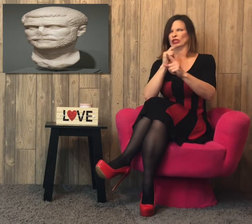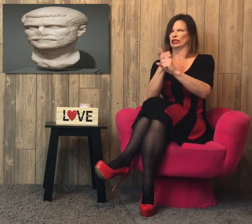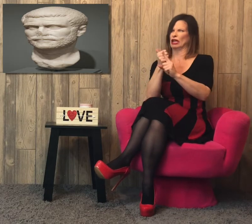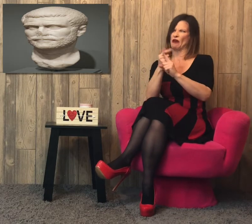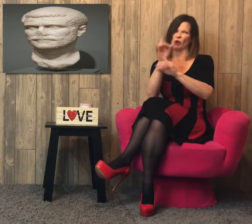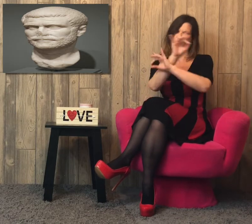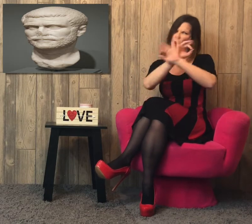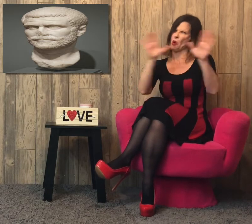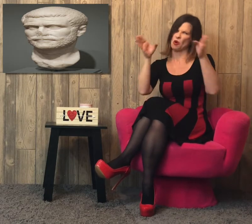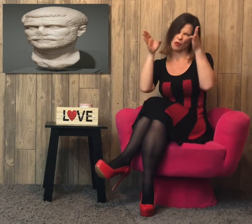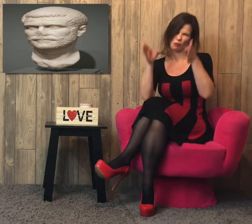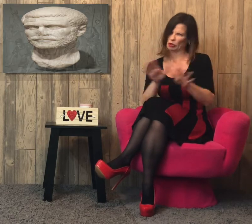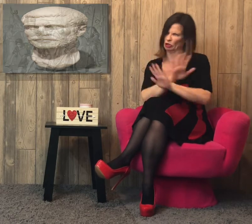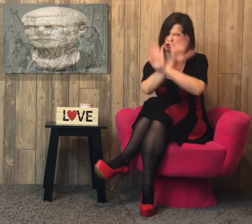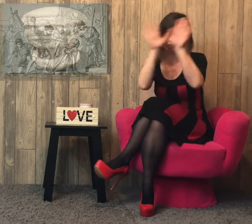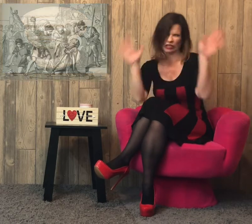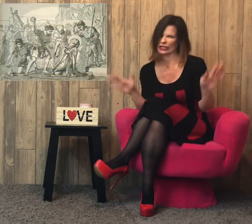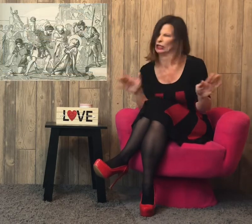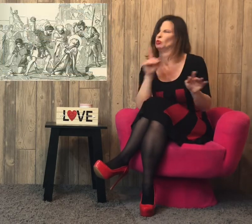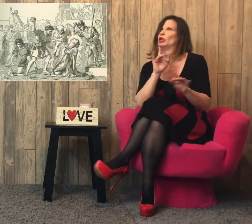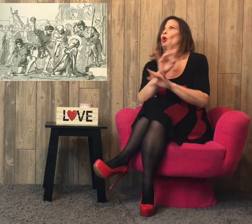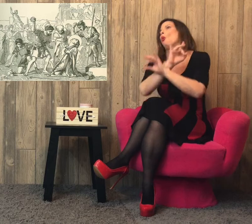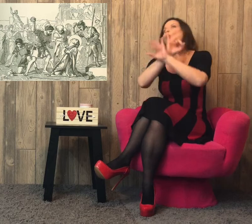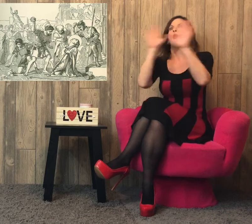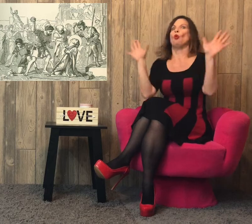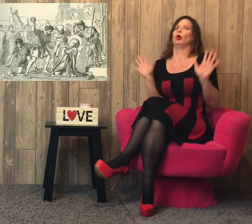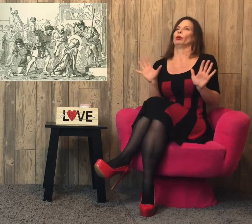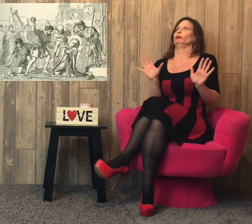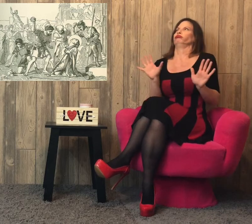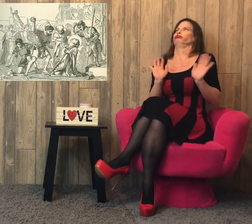He was a really horrible person. He did awful things.